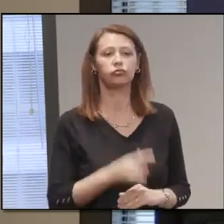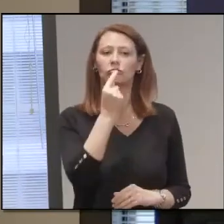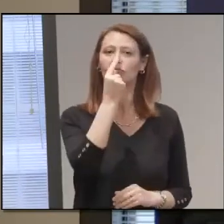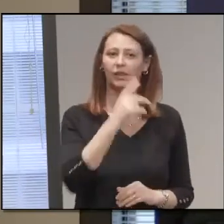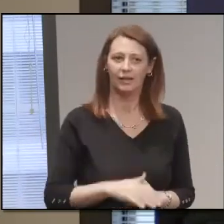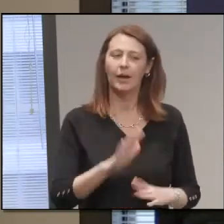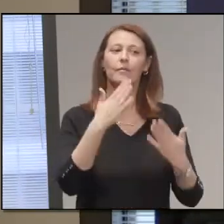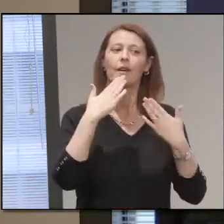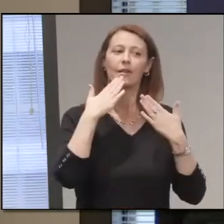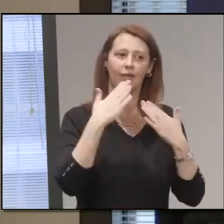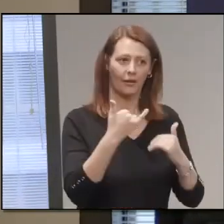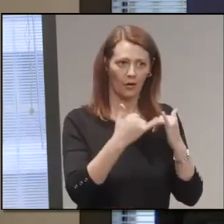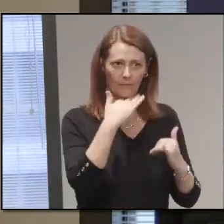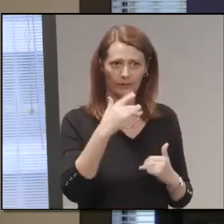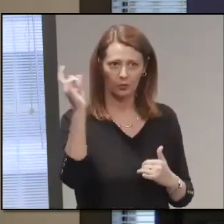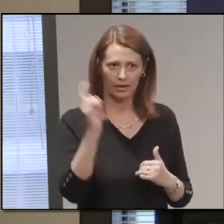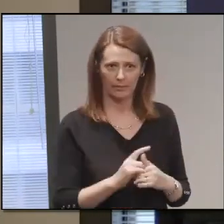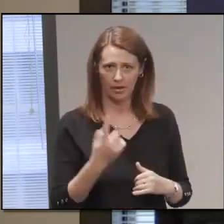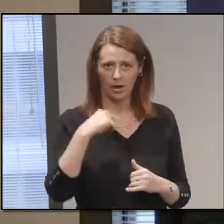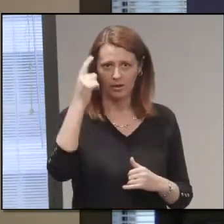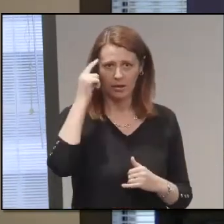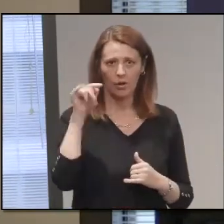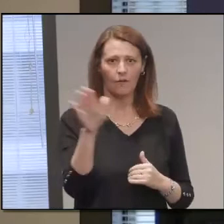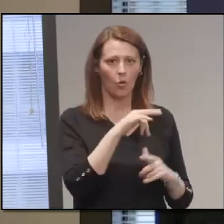thank you very much for attending. I think we've all learnt a lot. I think we've got